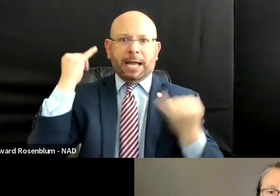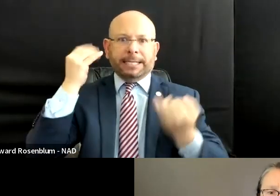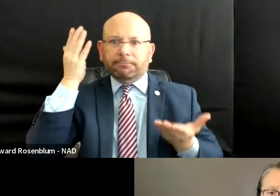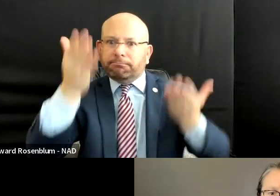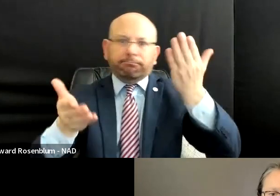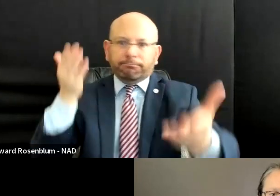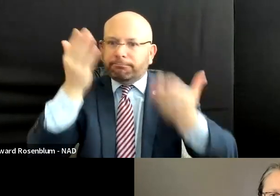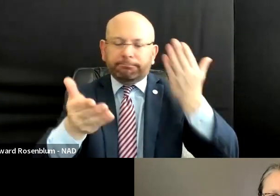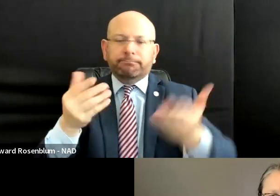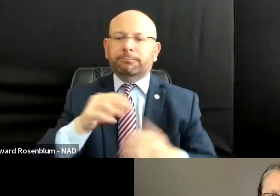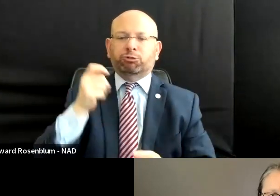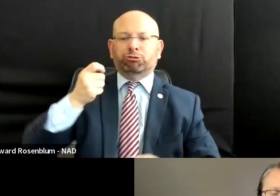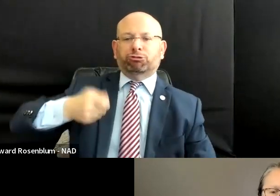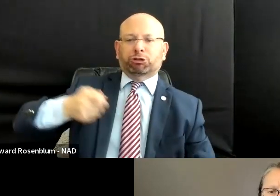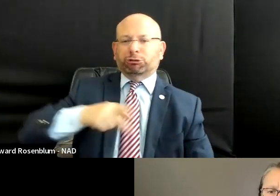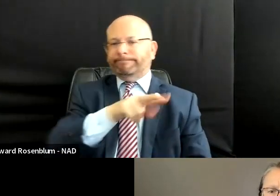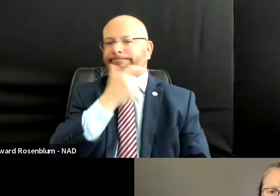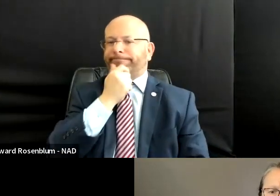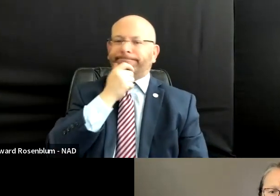everyday life for the Deaf community. This